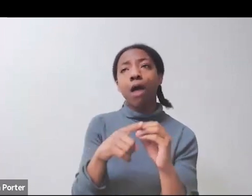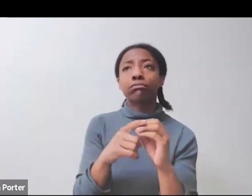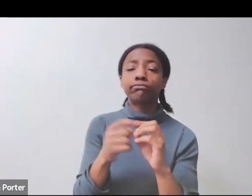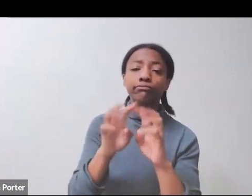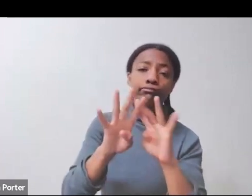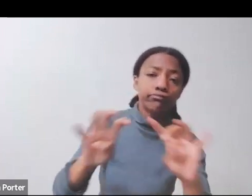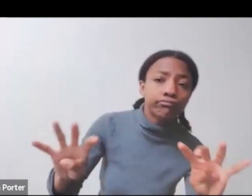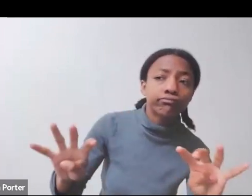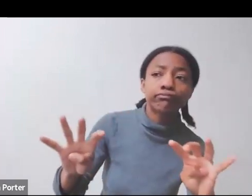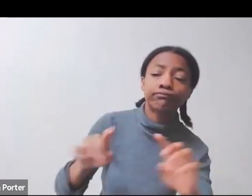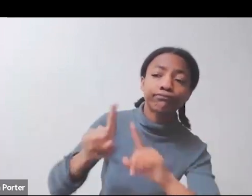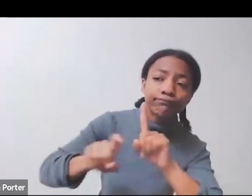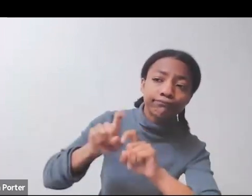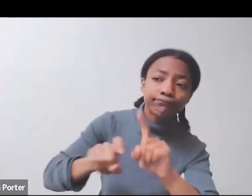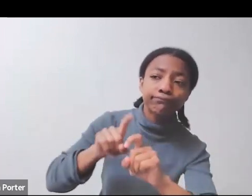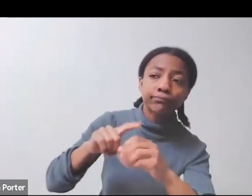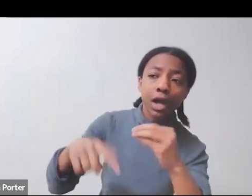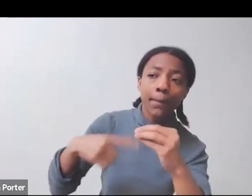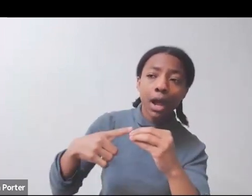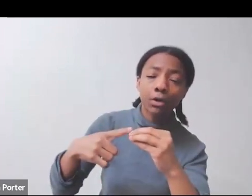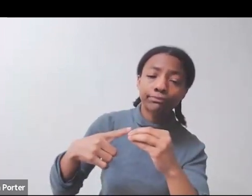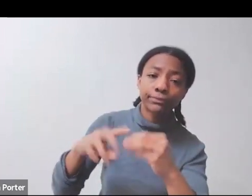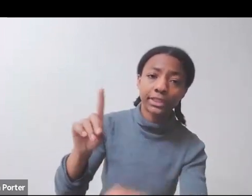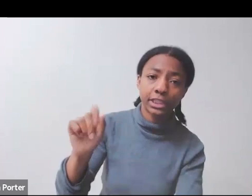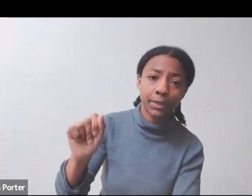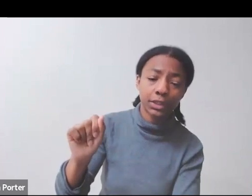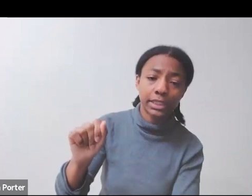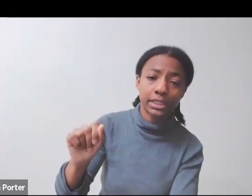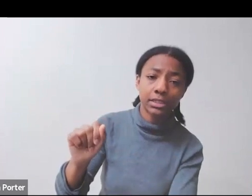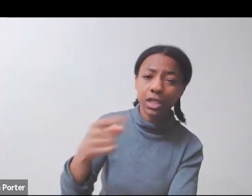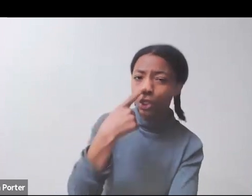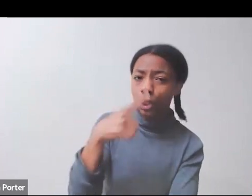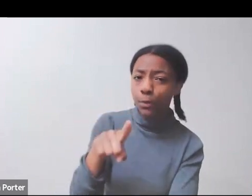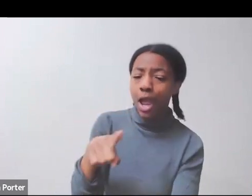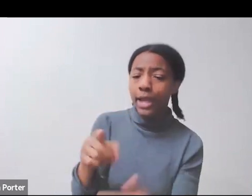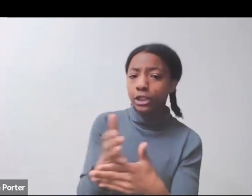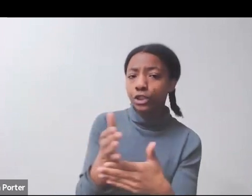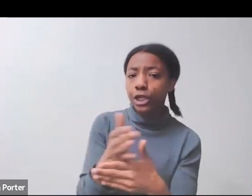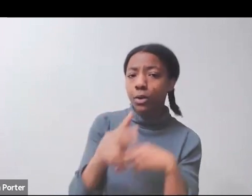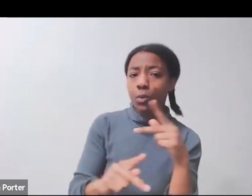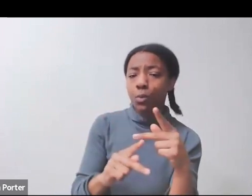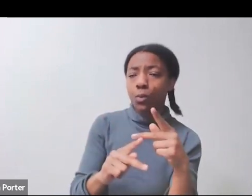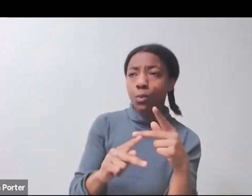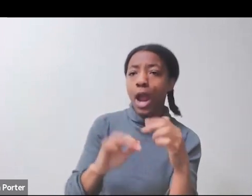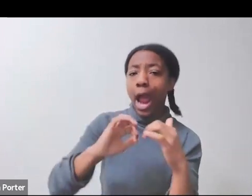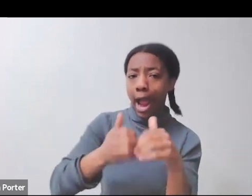with disabilities, so you've updated some elements today. Can you share what types of things you would approach differently now?"